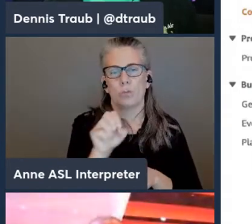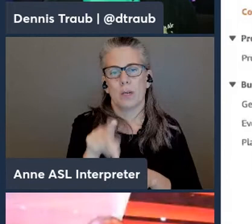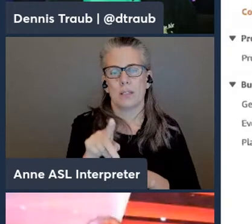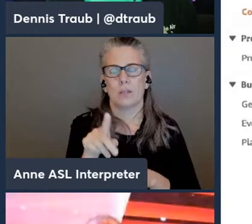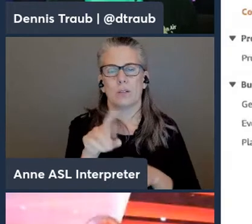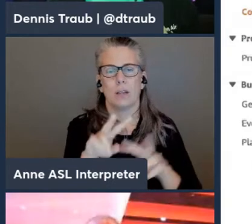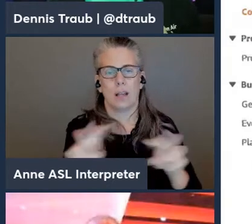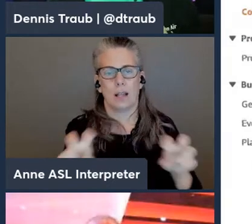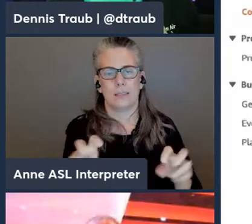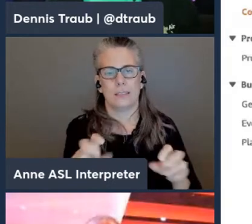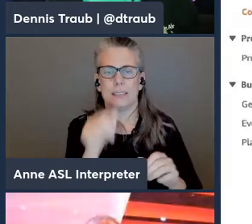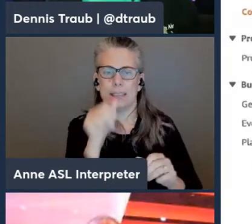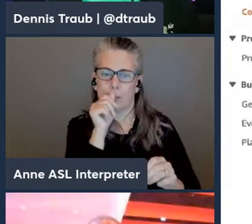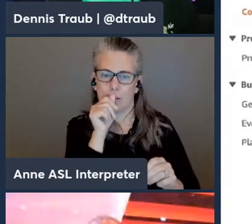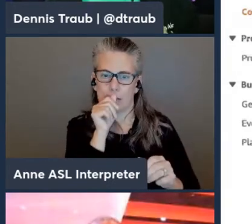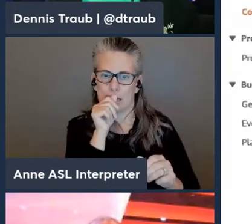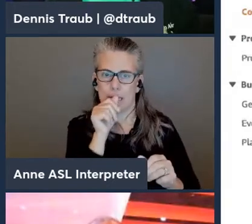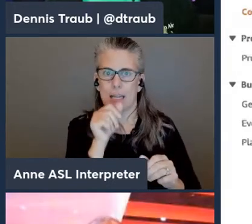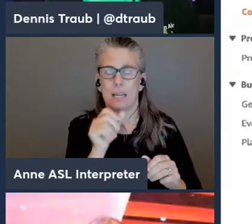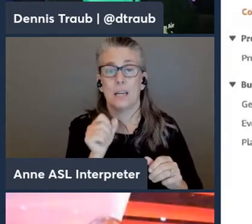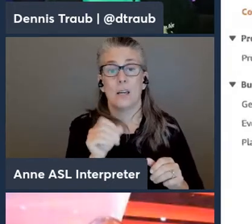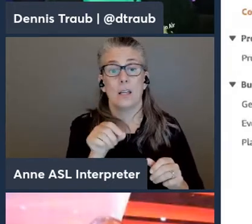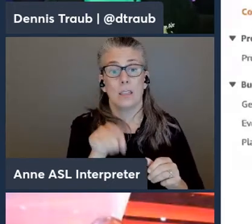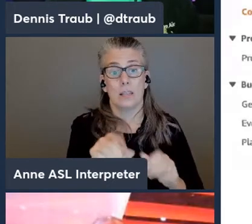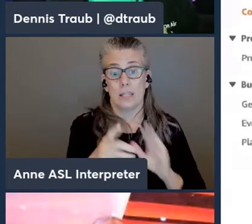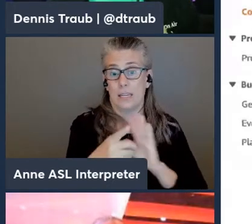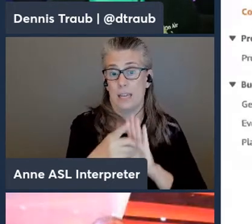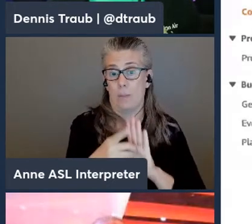This is a demo analysis that shows you just,